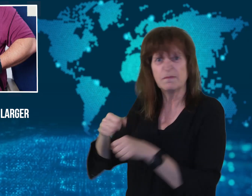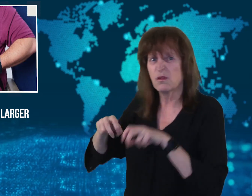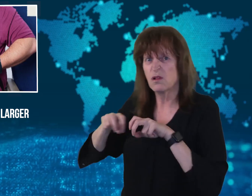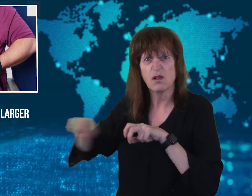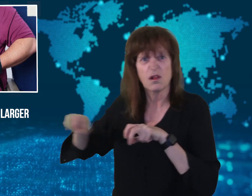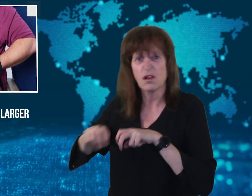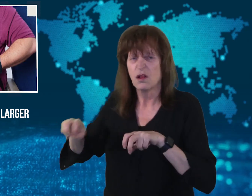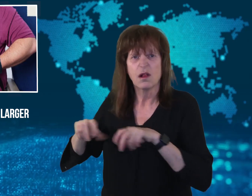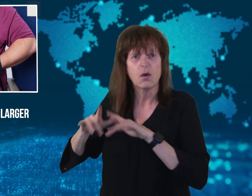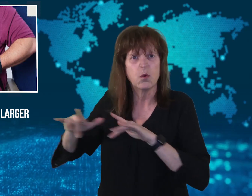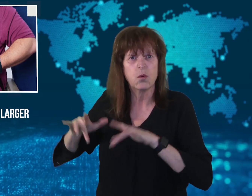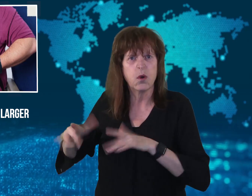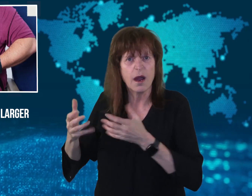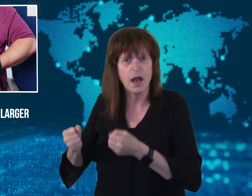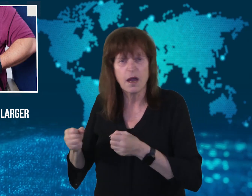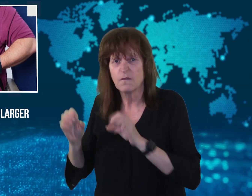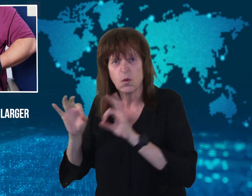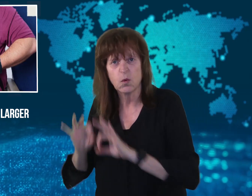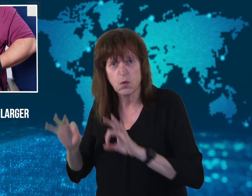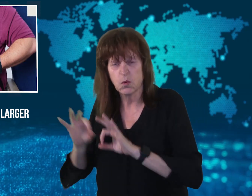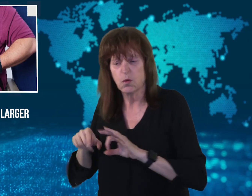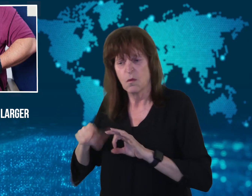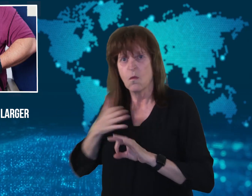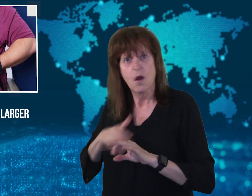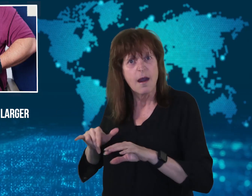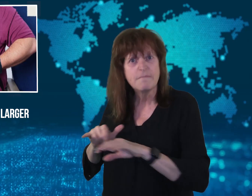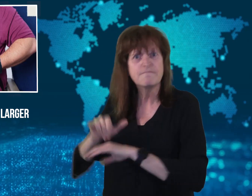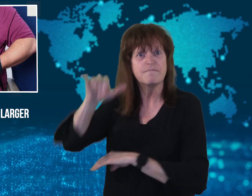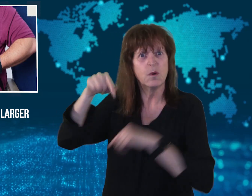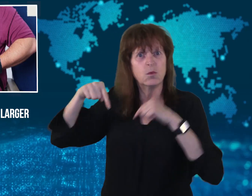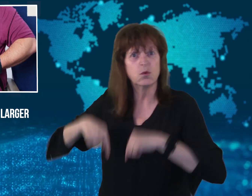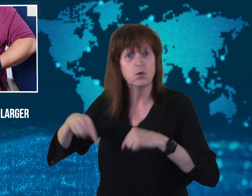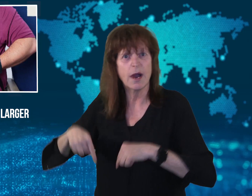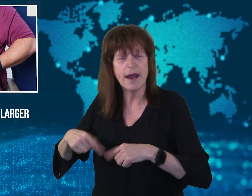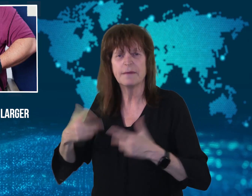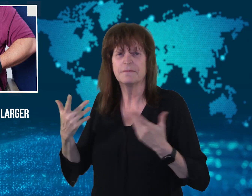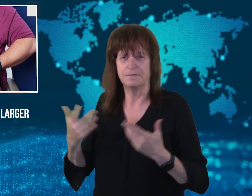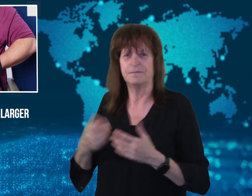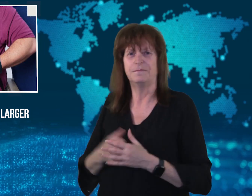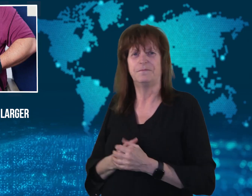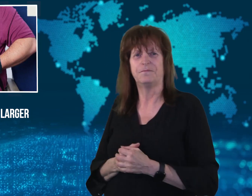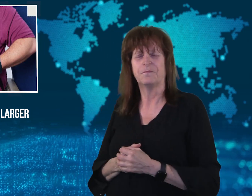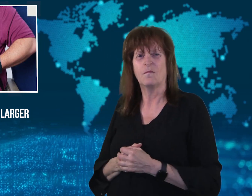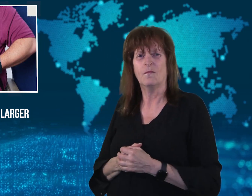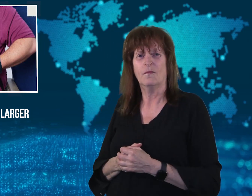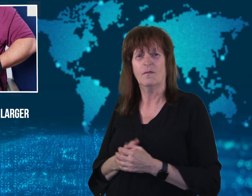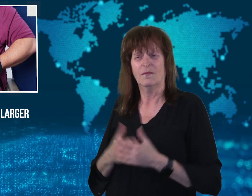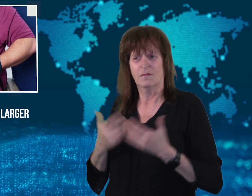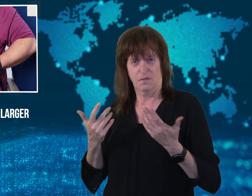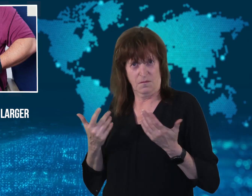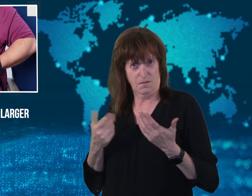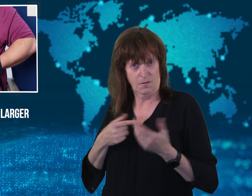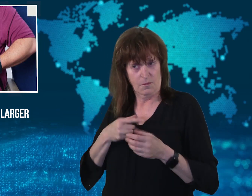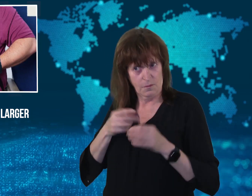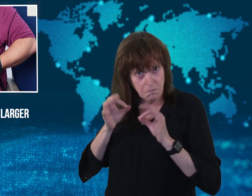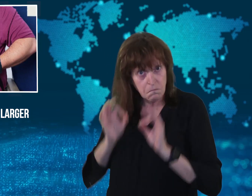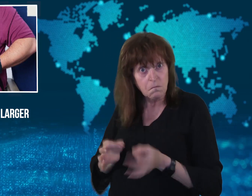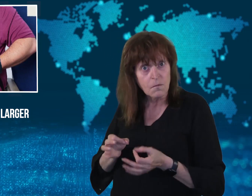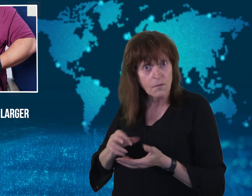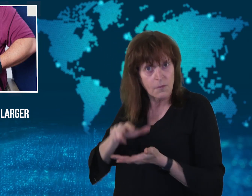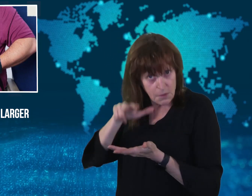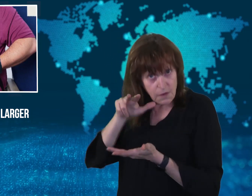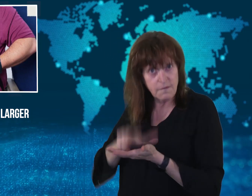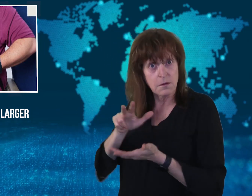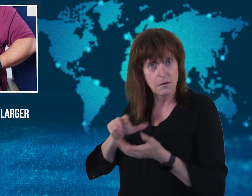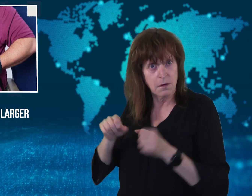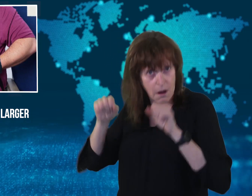another day if there are not enough seats on the day a person wants to travel.